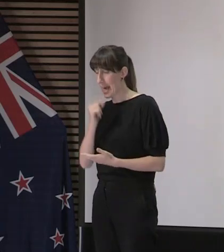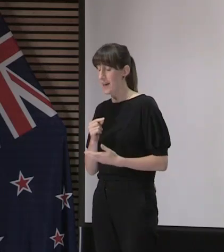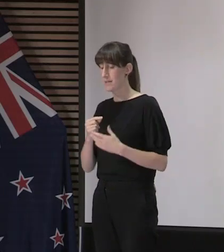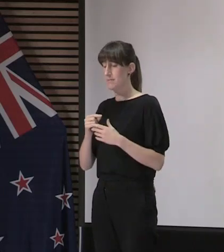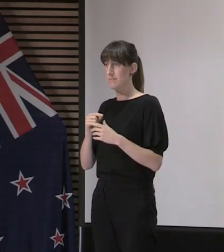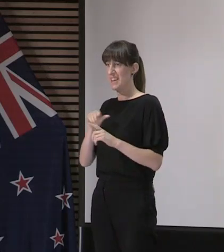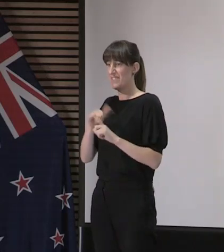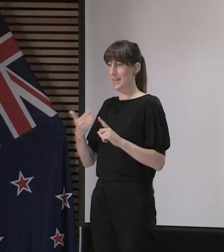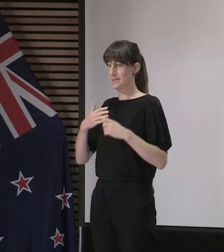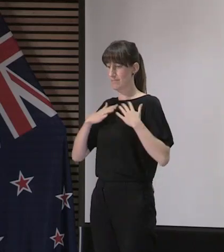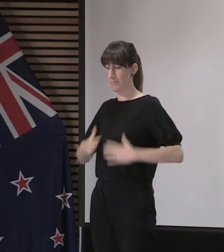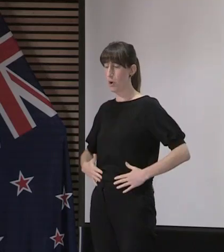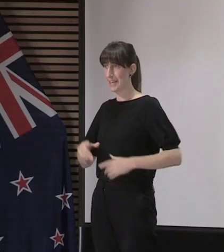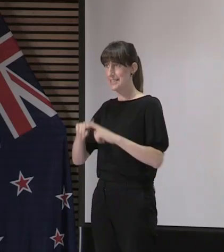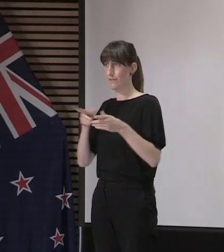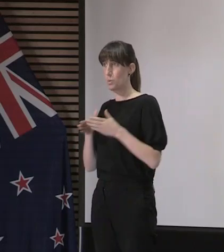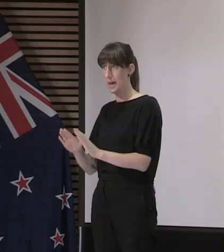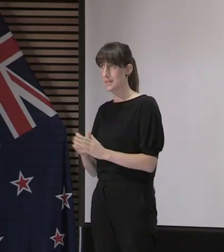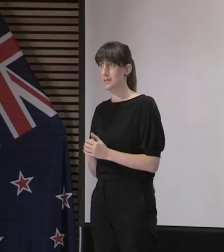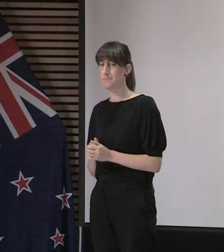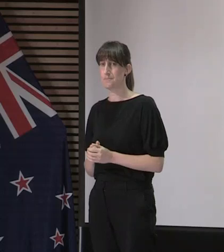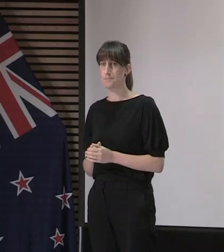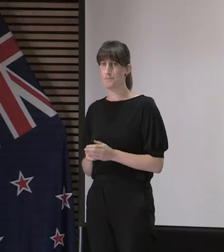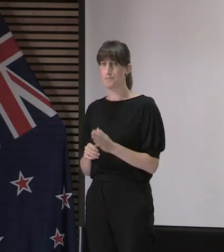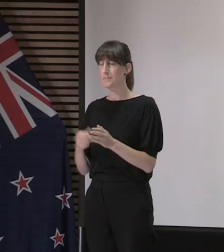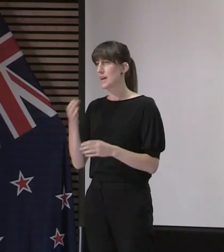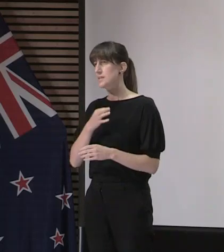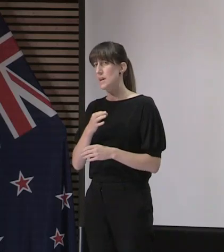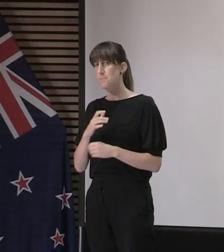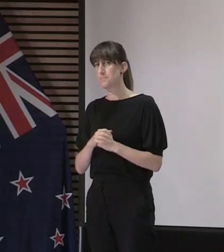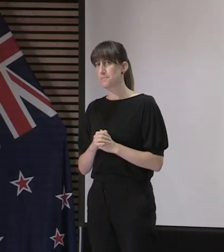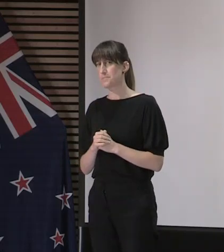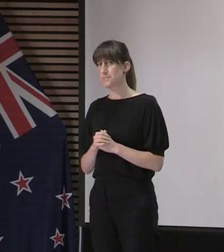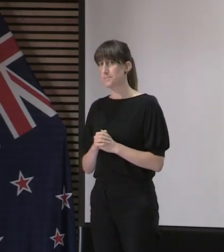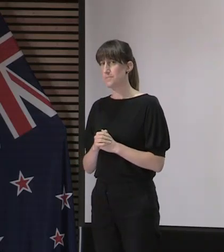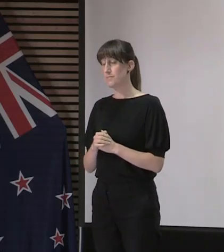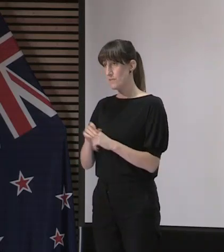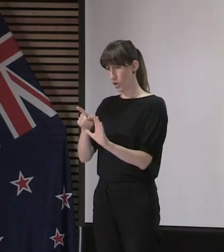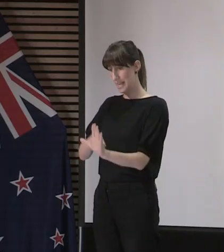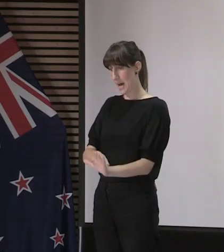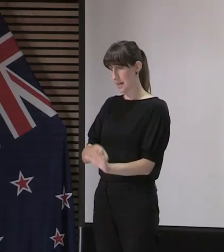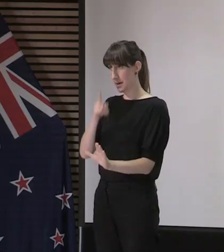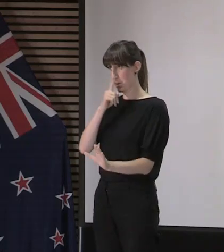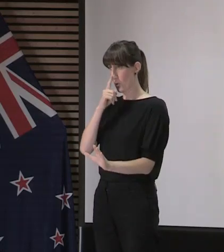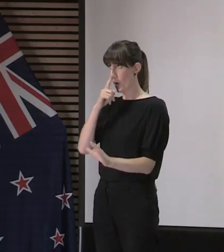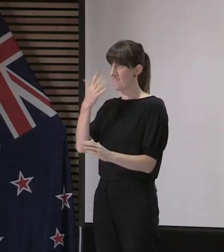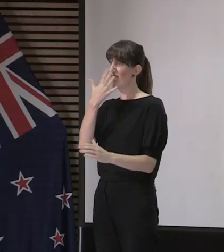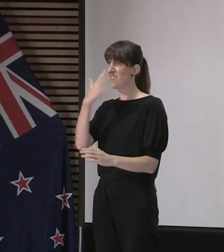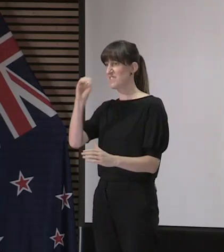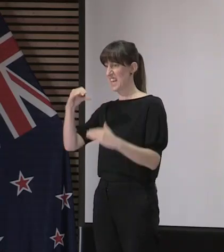people and then, of course, also if we identify groups that might be at high risk that we need to act on early.